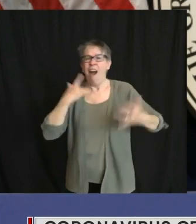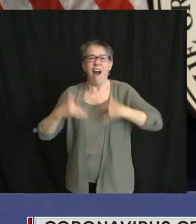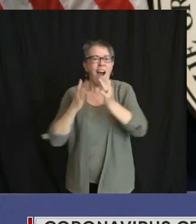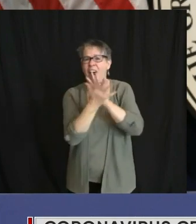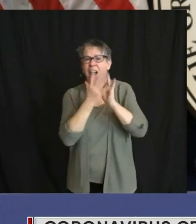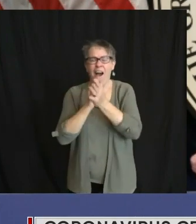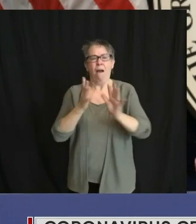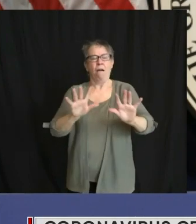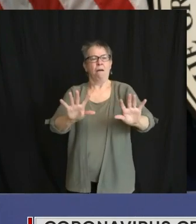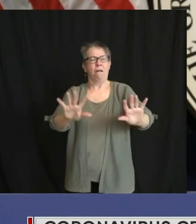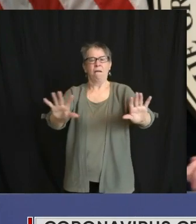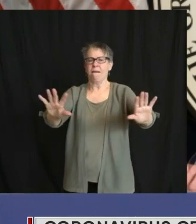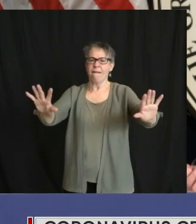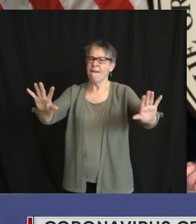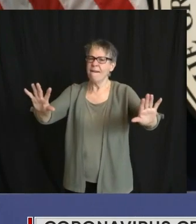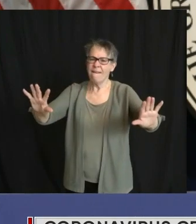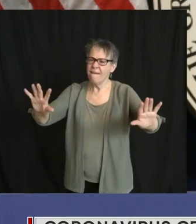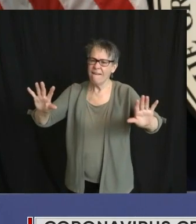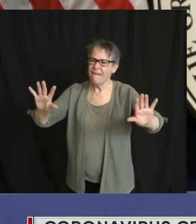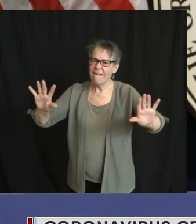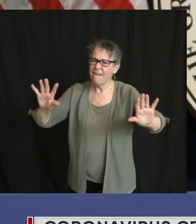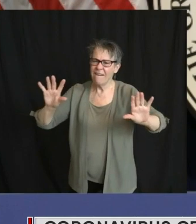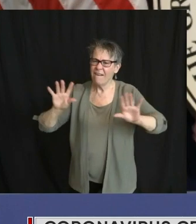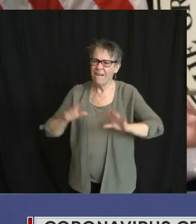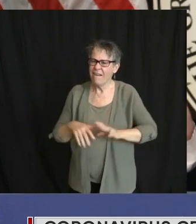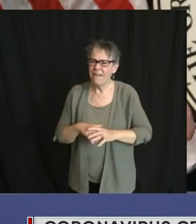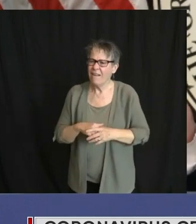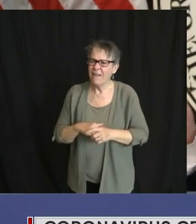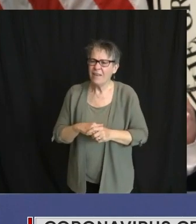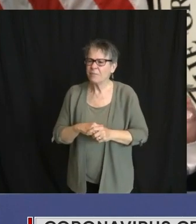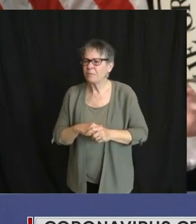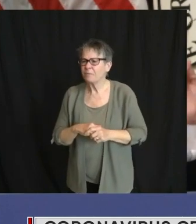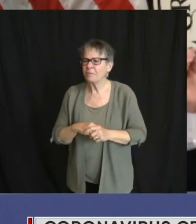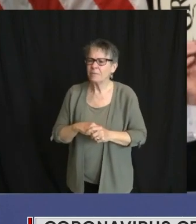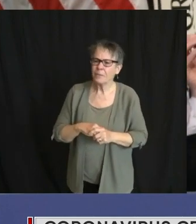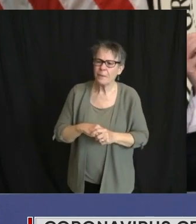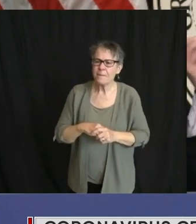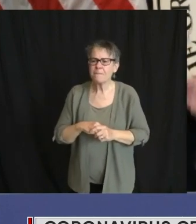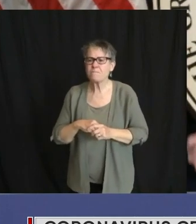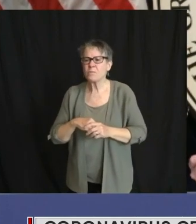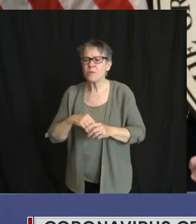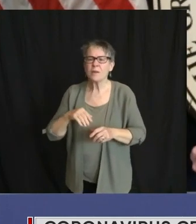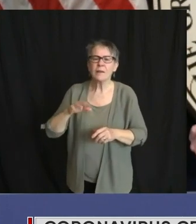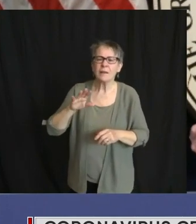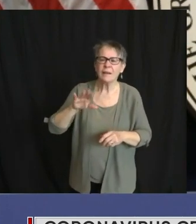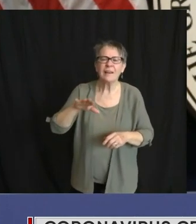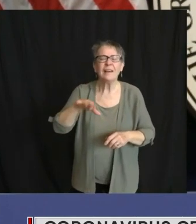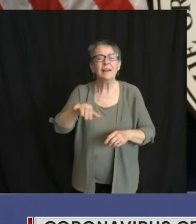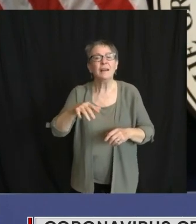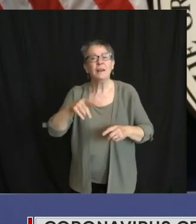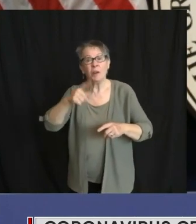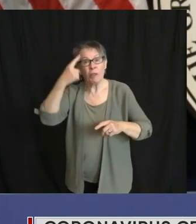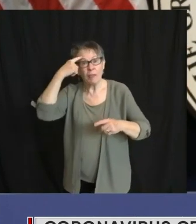RIGHT? YOU CAN'T GO TO EVERY CORNER OF EVERY PARK WITH SOMEBODY ON A ONE-ON-ONE BASIS FOLLOWING YOU AROUND BUT WE WILL BE PRETTY